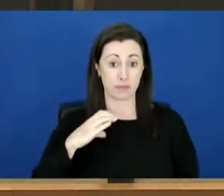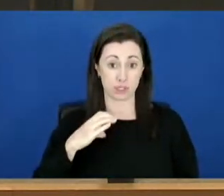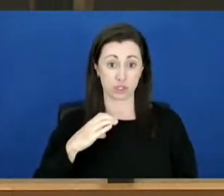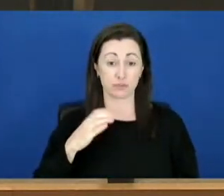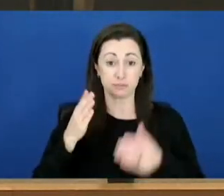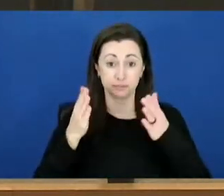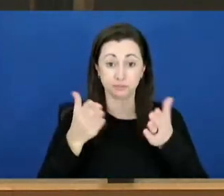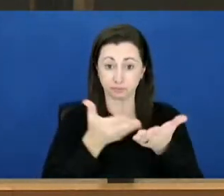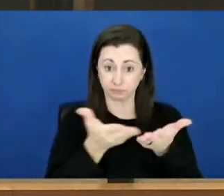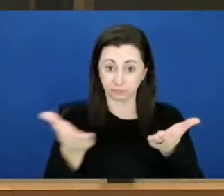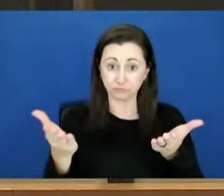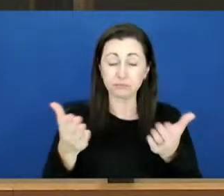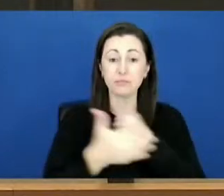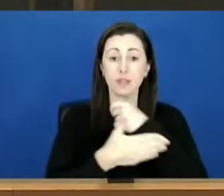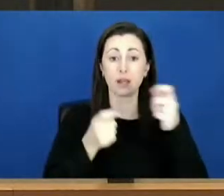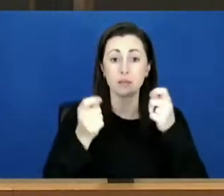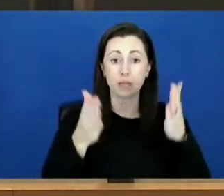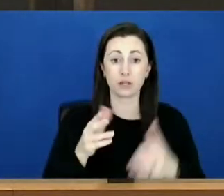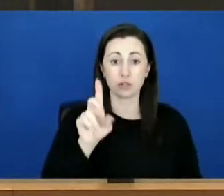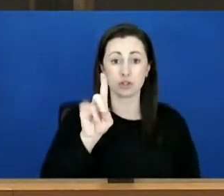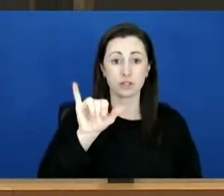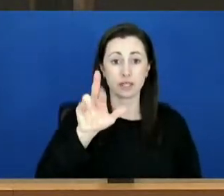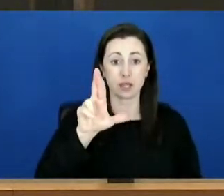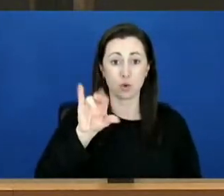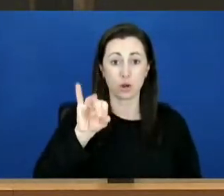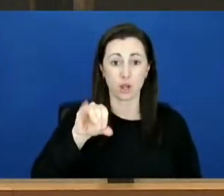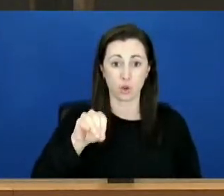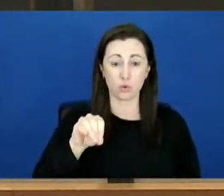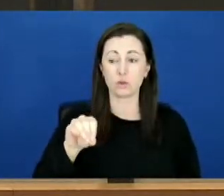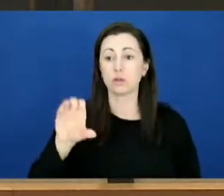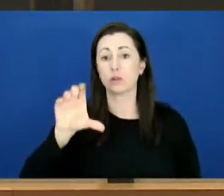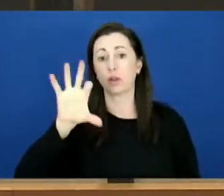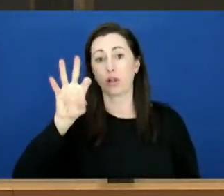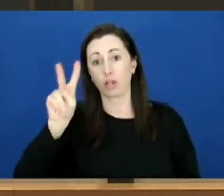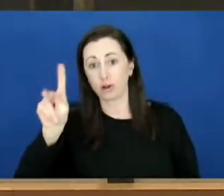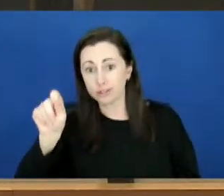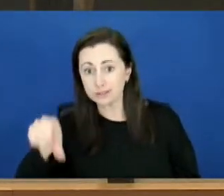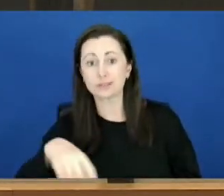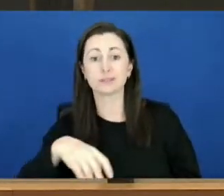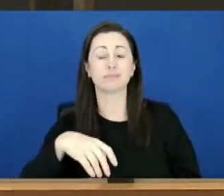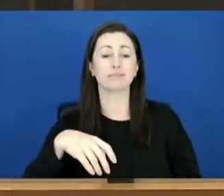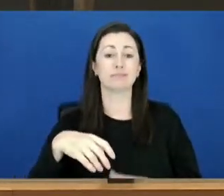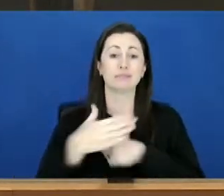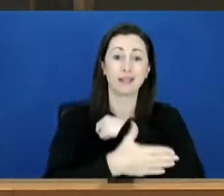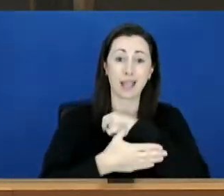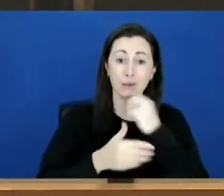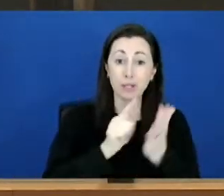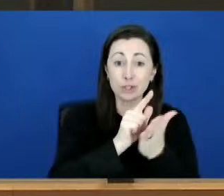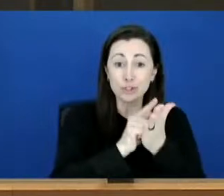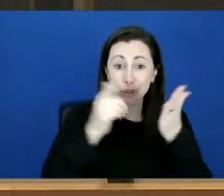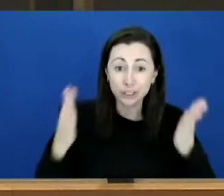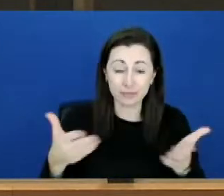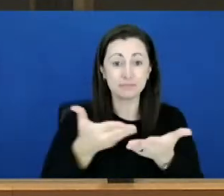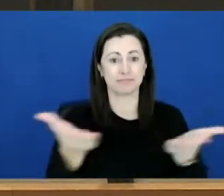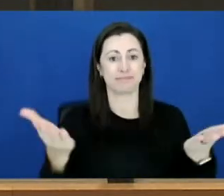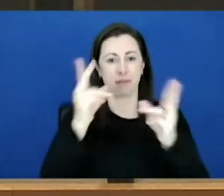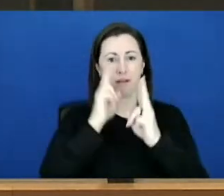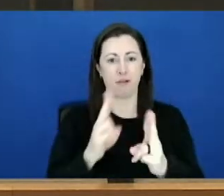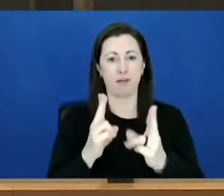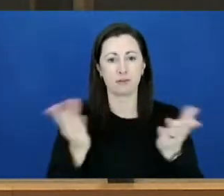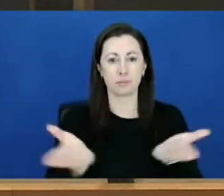MOON, MEMBERS OF THE COUNTY